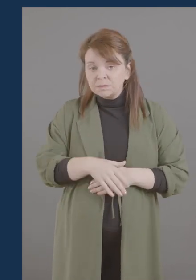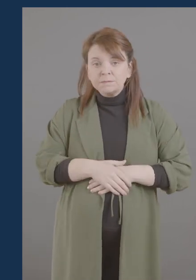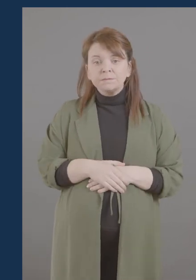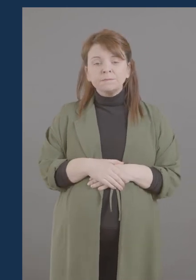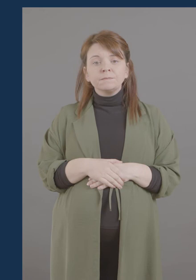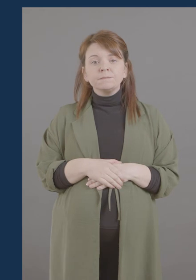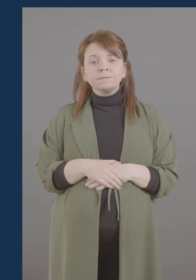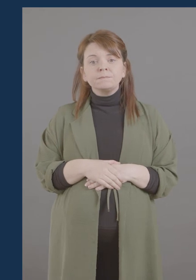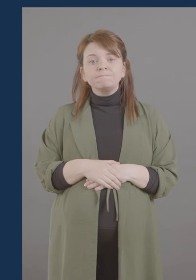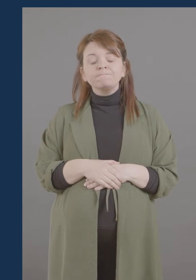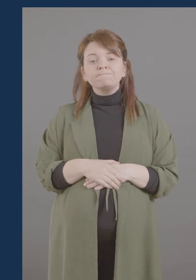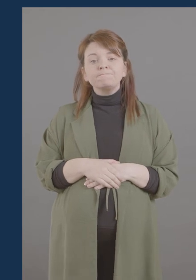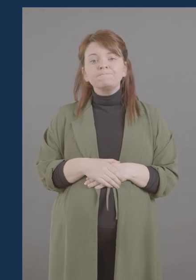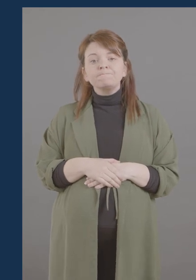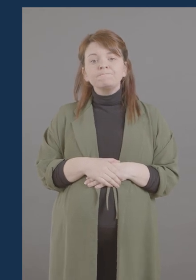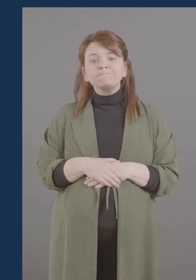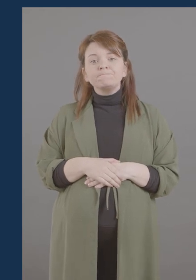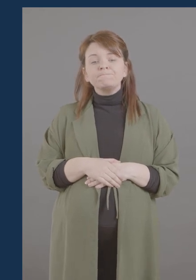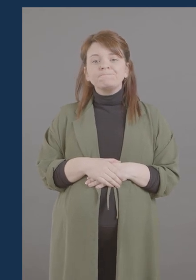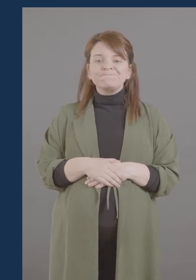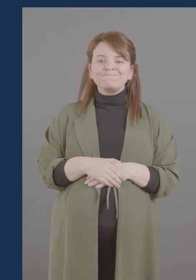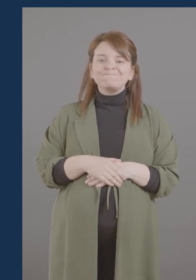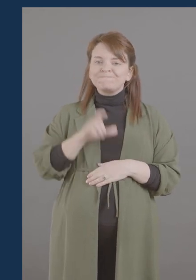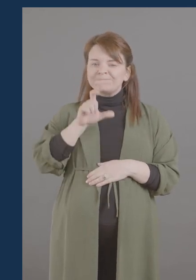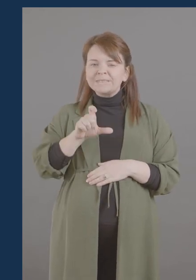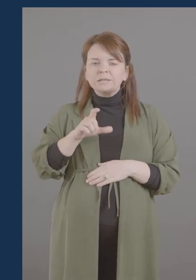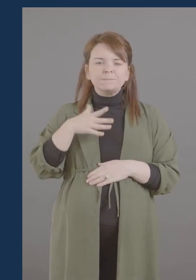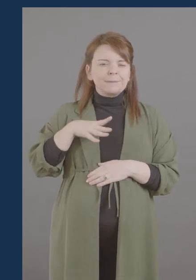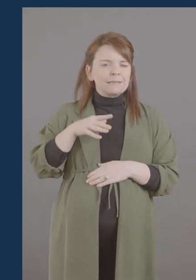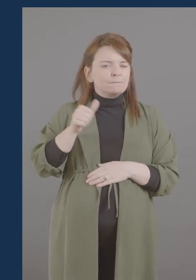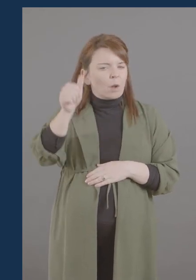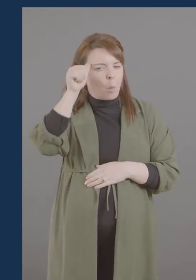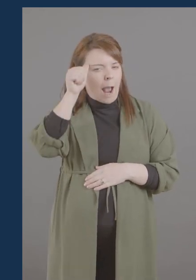need to self-isolate if you get a negative result but this does not guarantee you do not